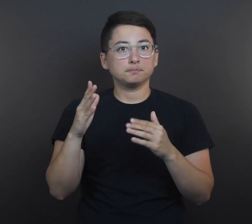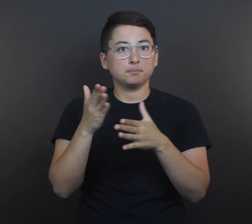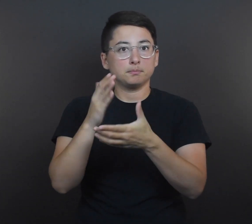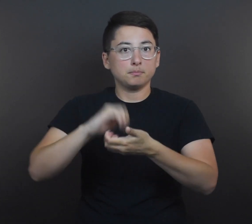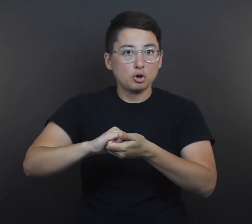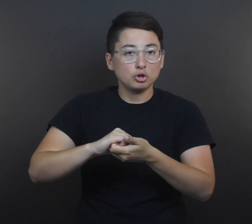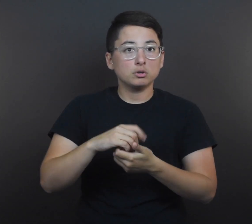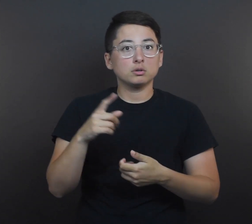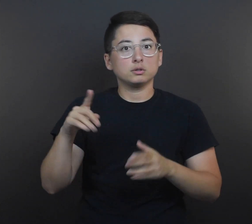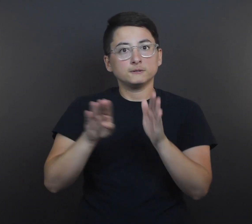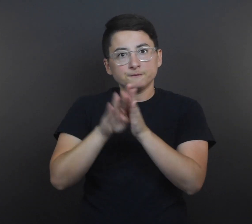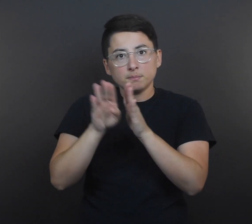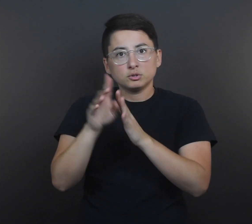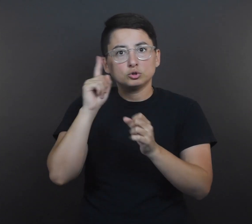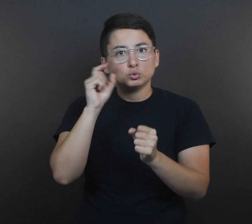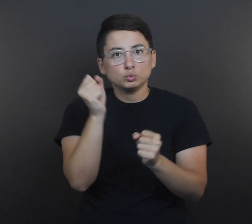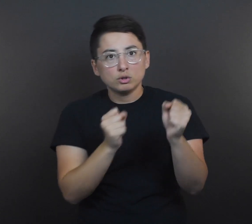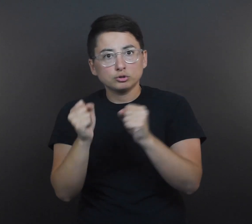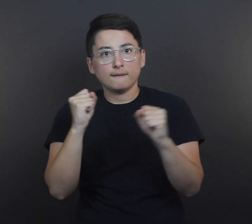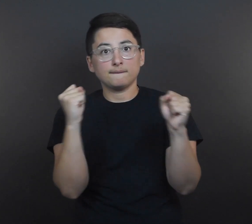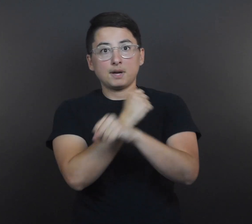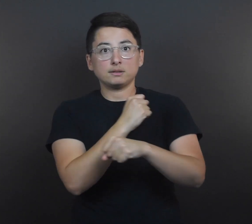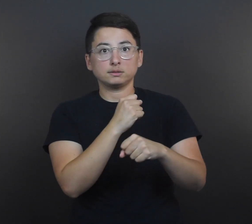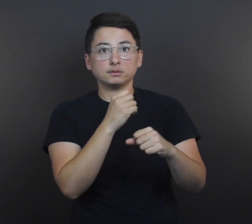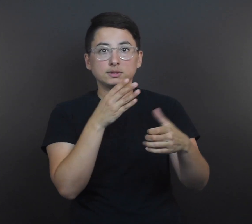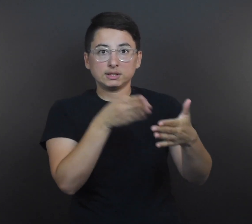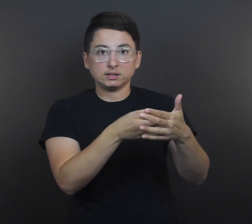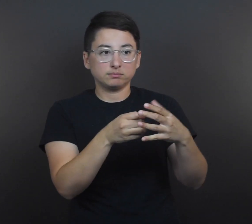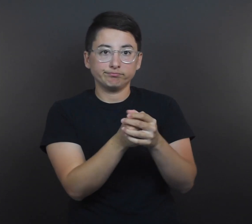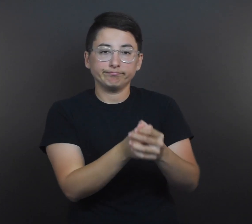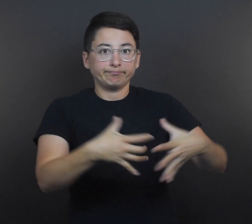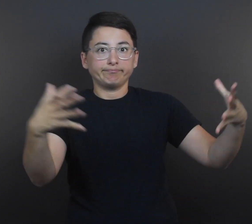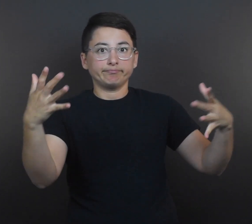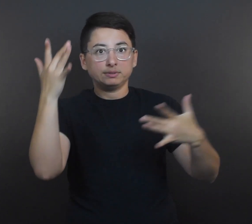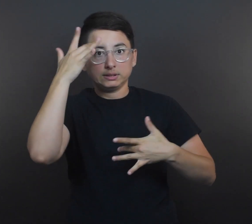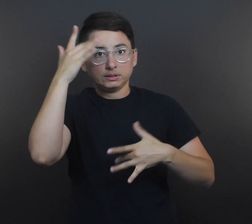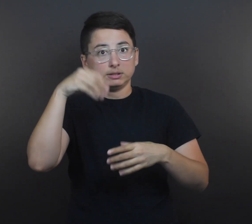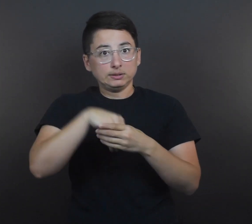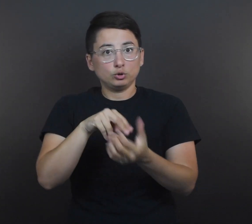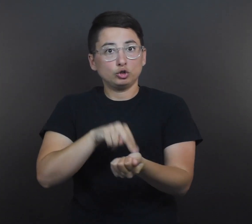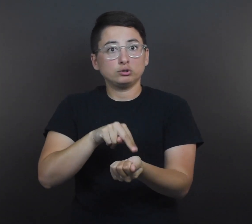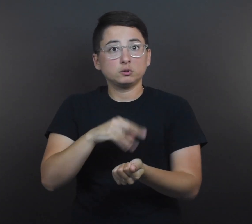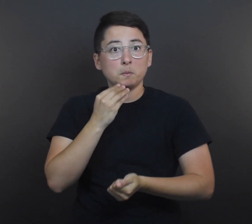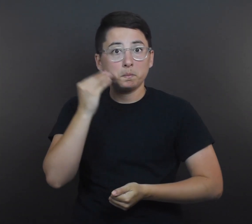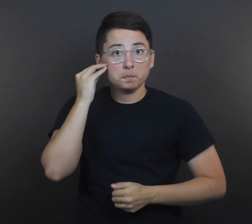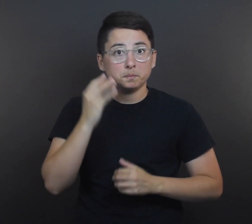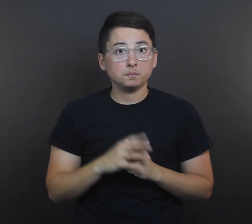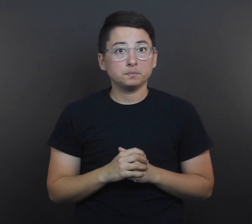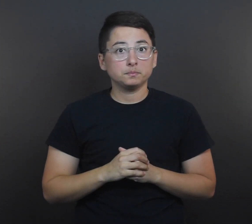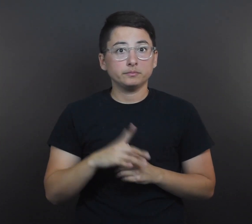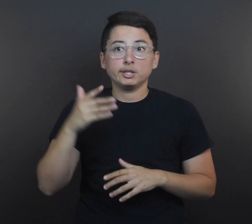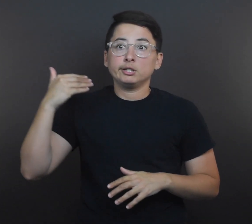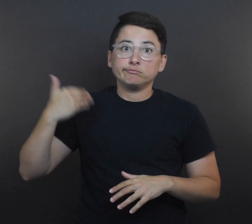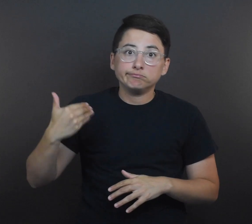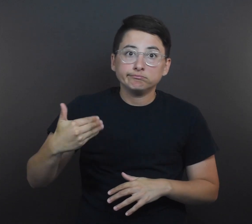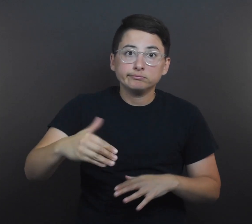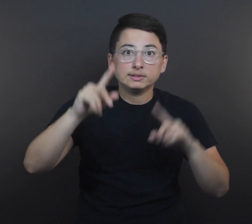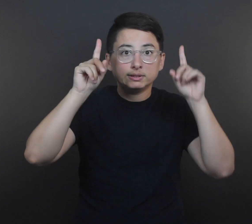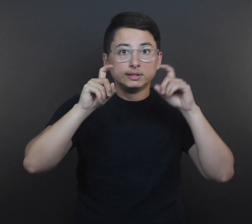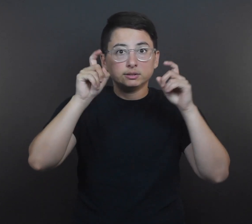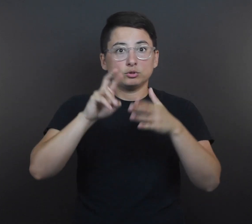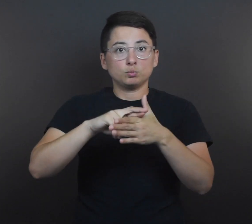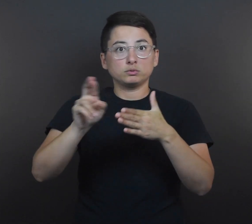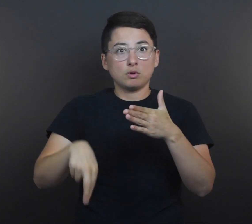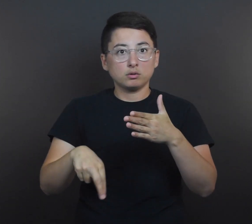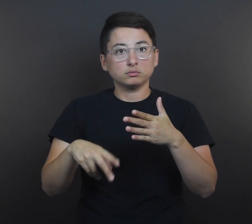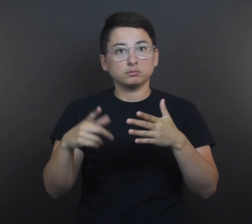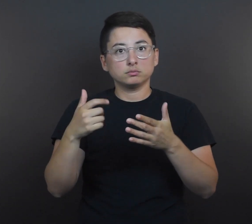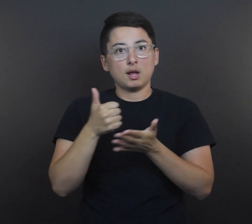healthcare system partners to develop strategies to combat nursing home outbreaks. Repeated test